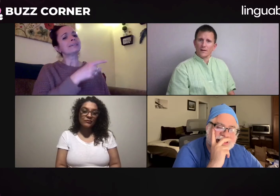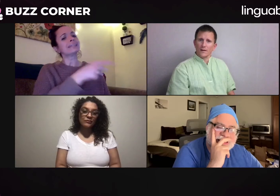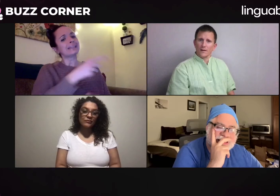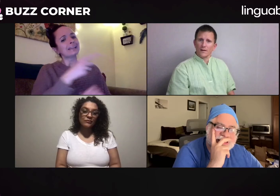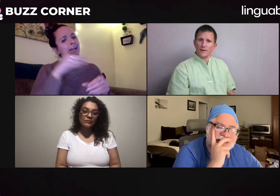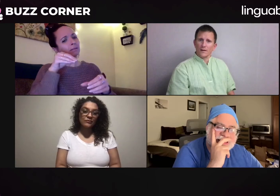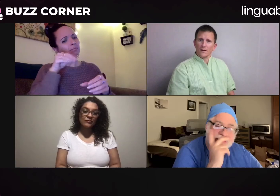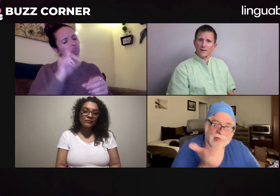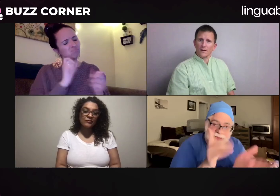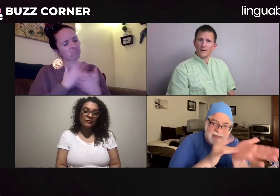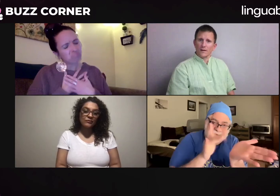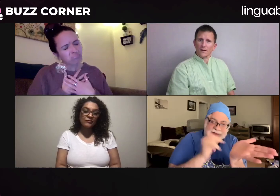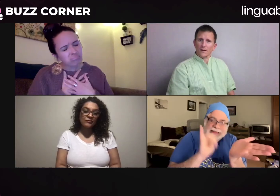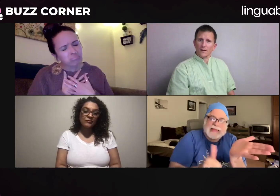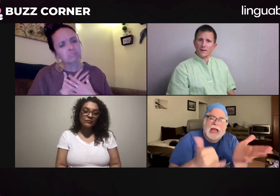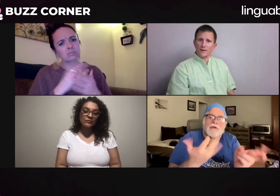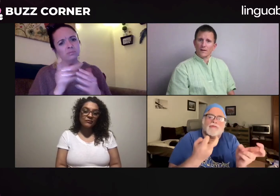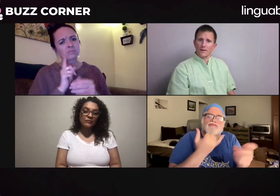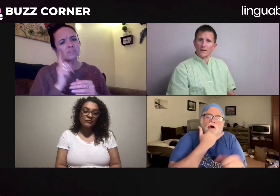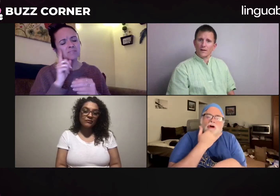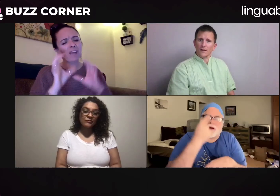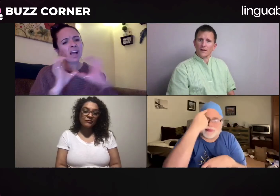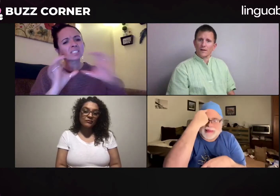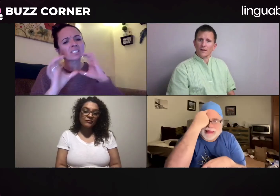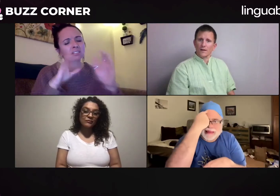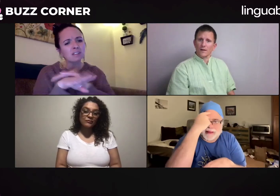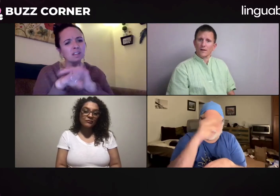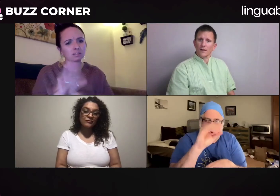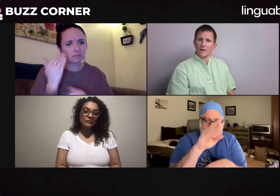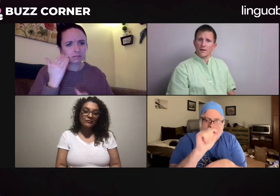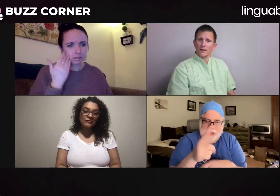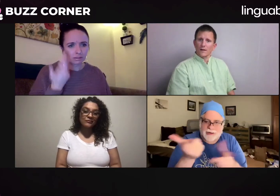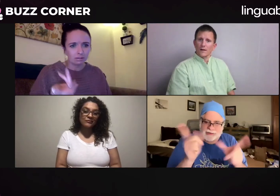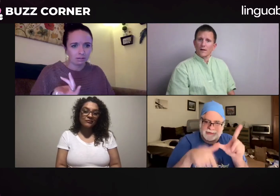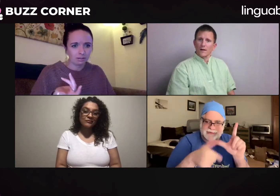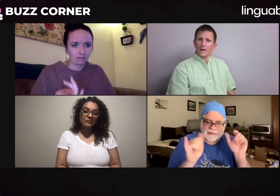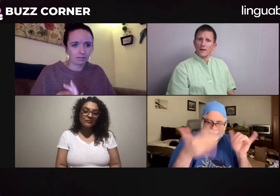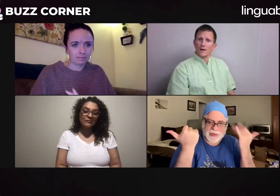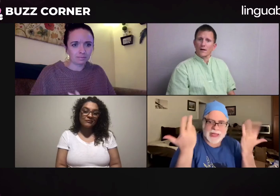as interpreters because we do want them to provide access.